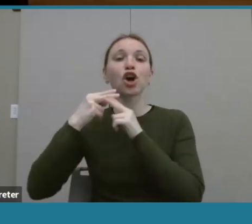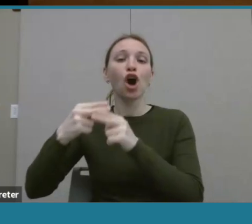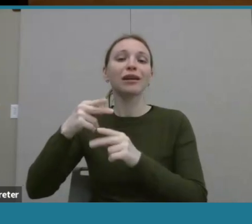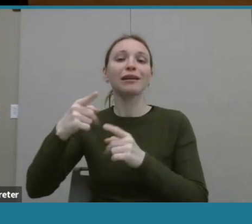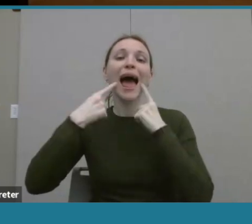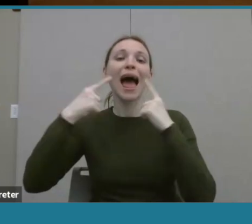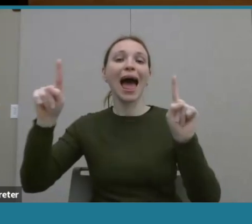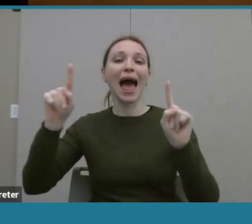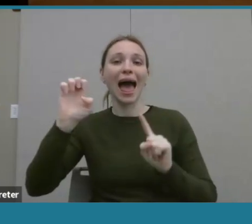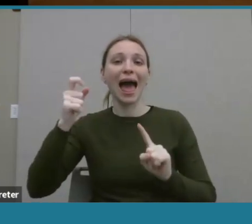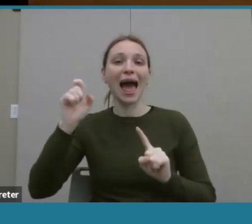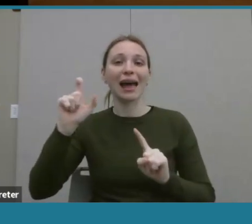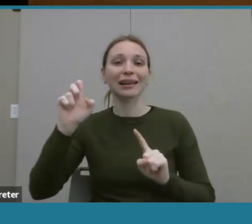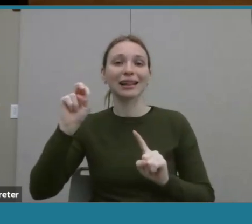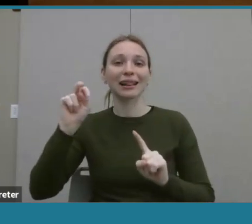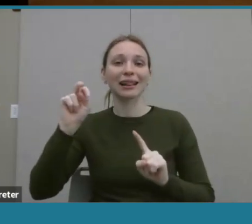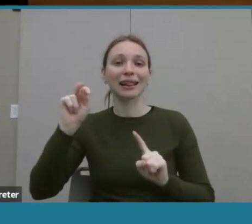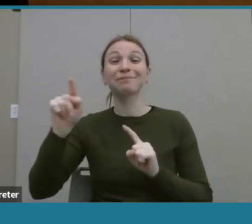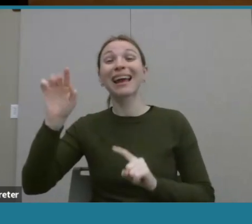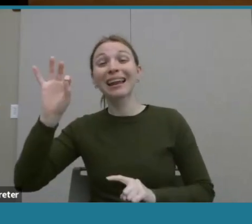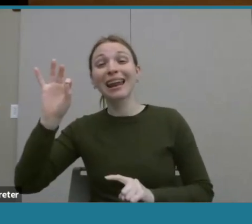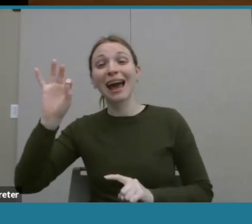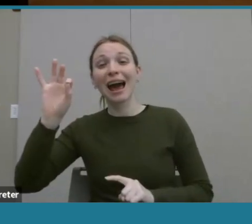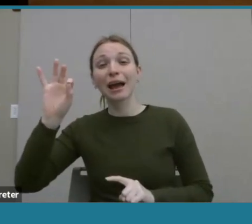We had 9% rating it as superior, but when you ask the partners,